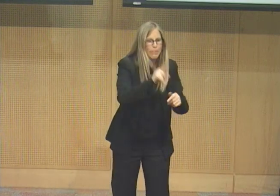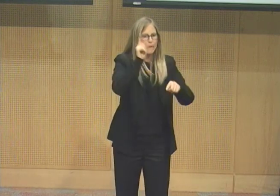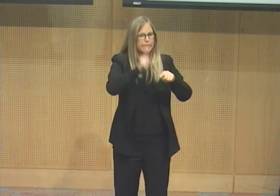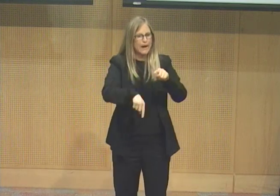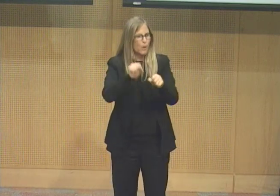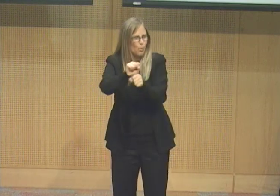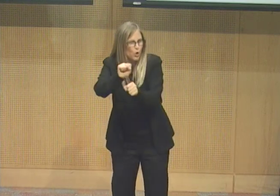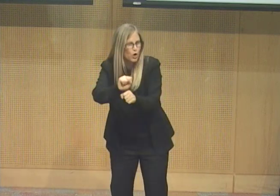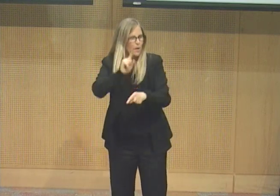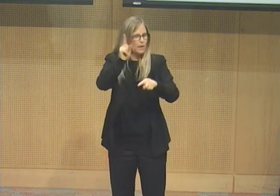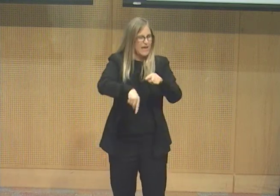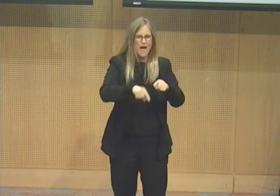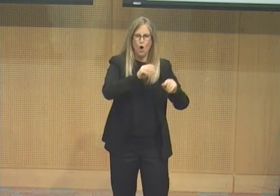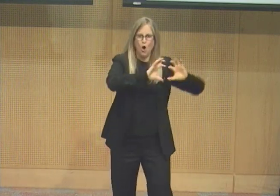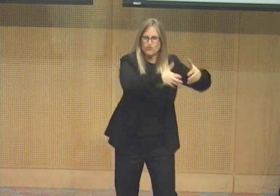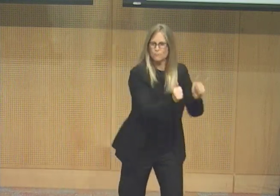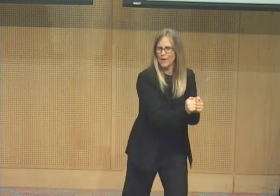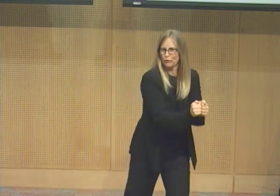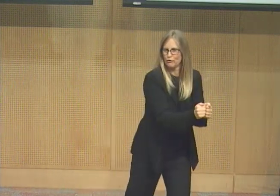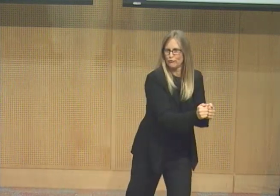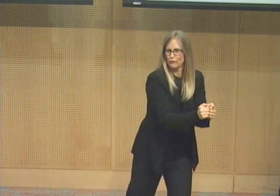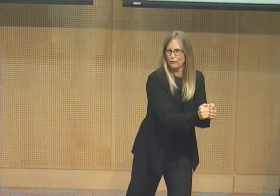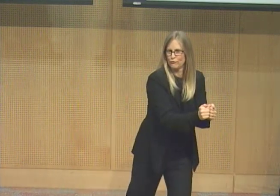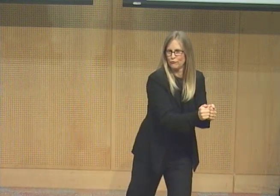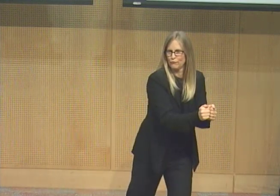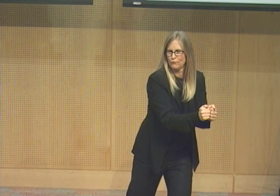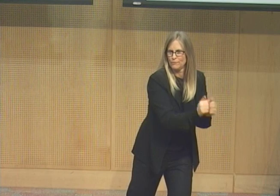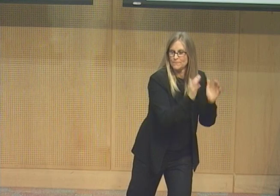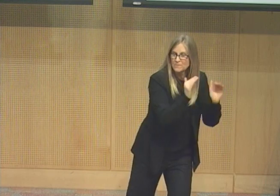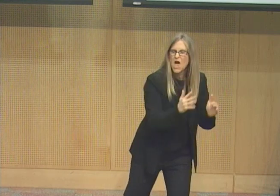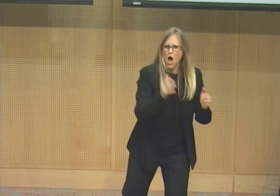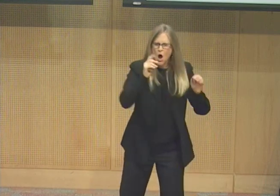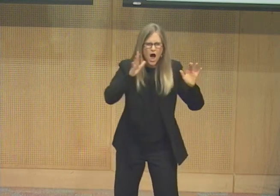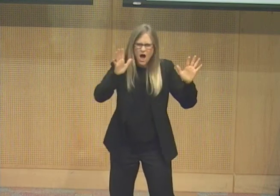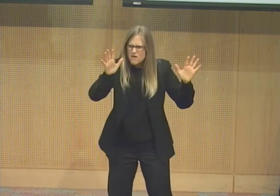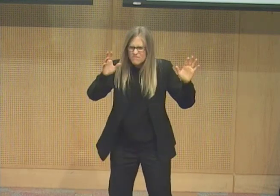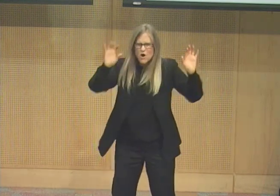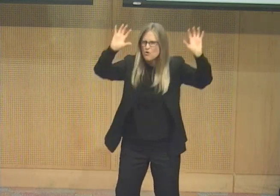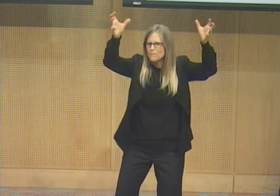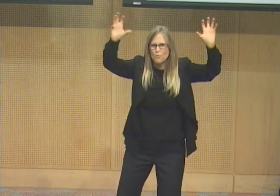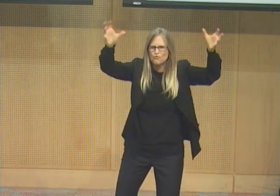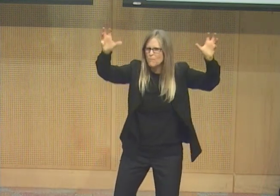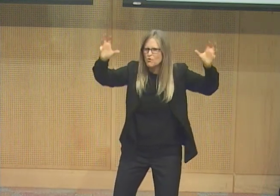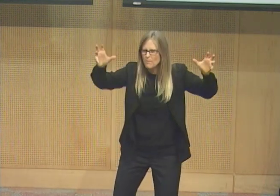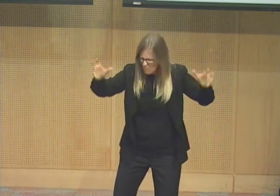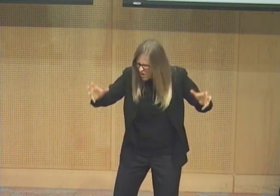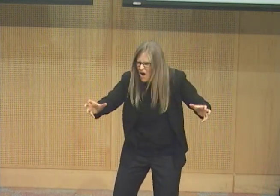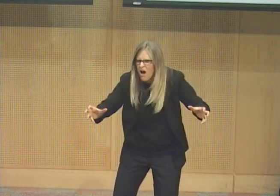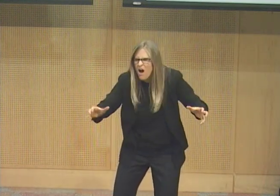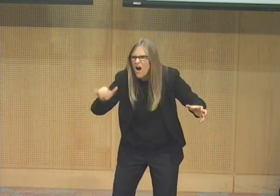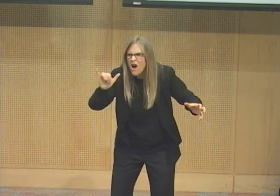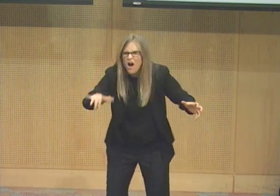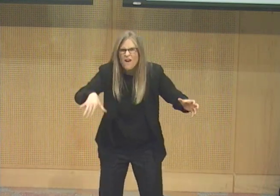the category of "unable to do something," the inability to go to school or have gainful employment.